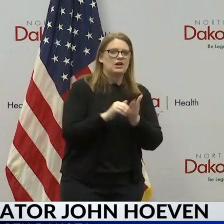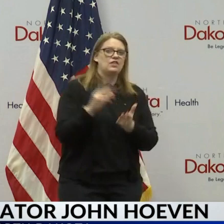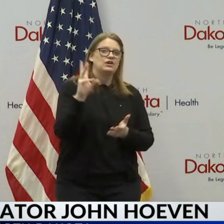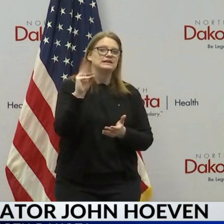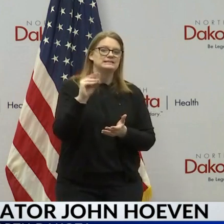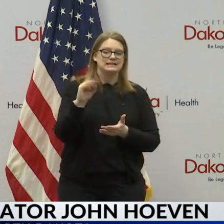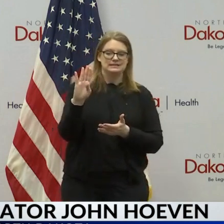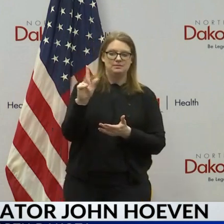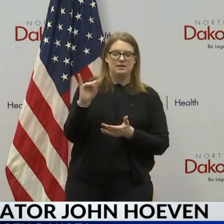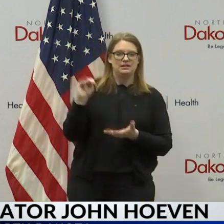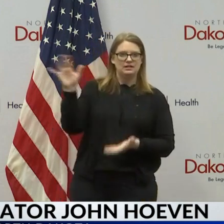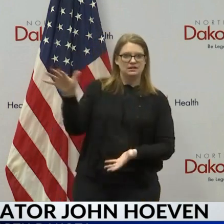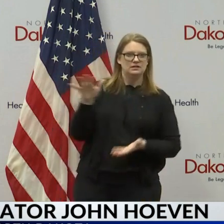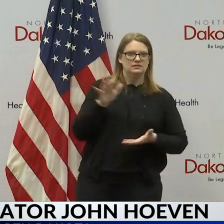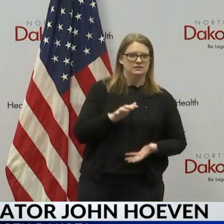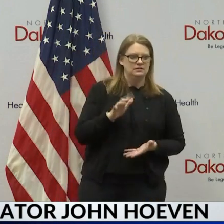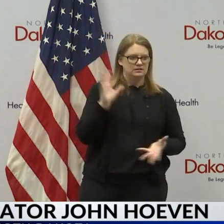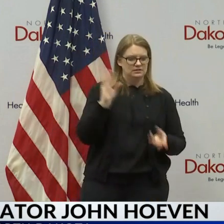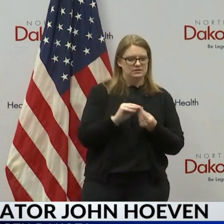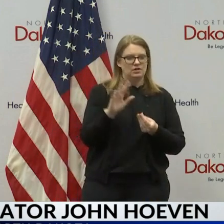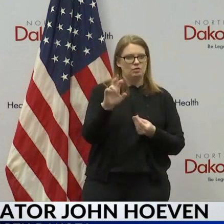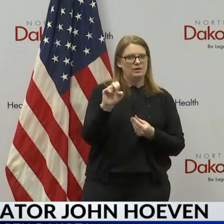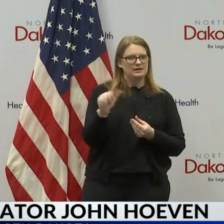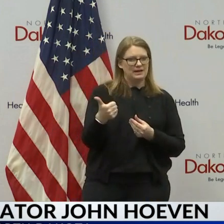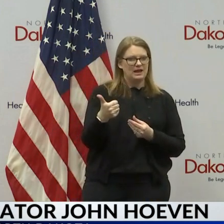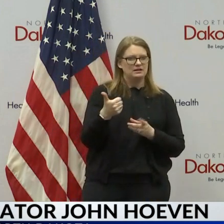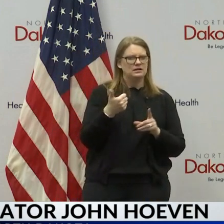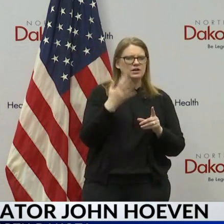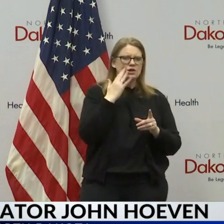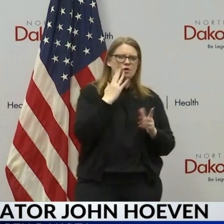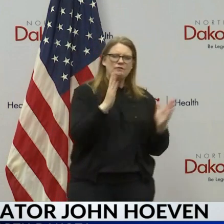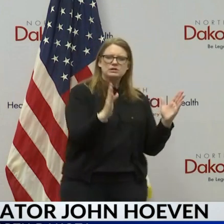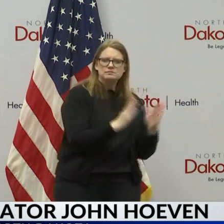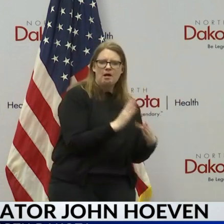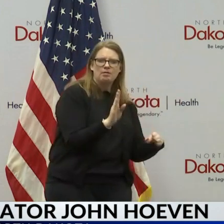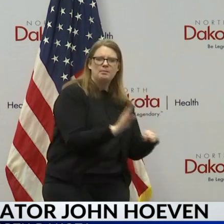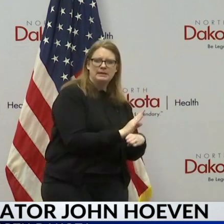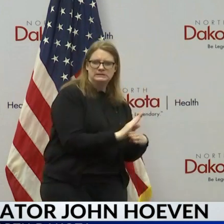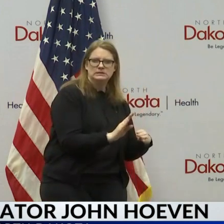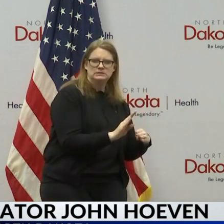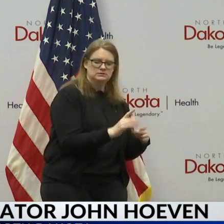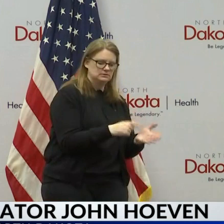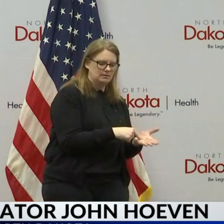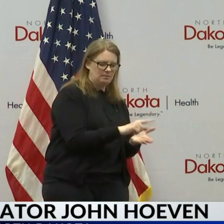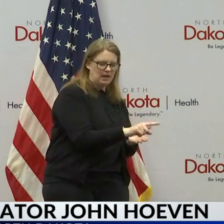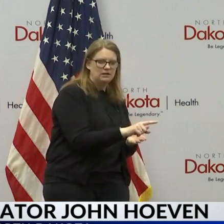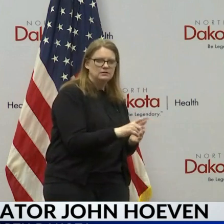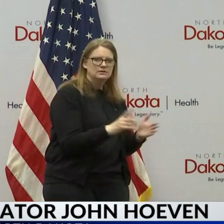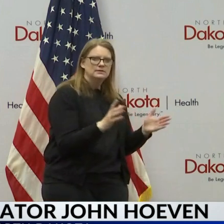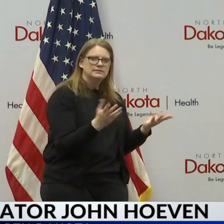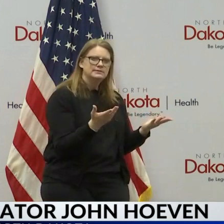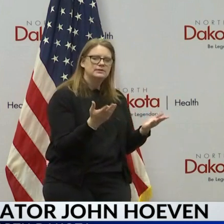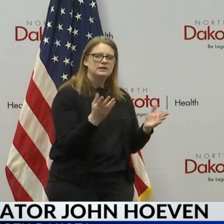THE PAYCHECK PROTECTION PROGRAM THAT'S 310 THAT GOES